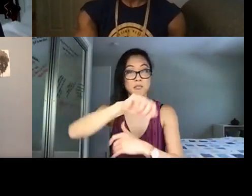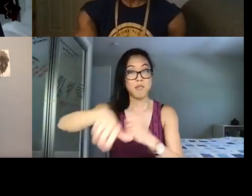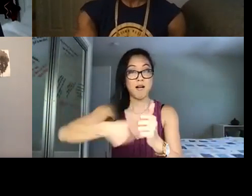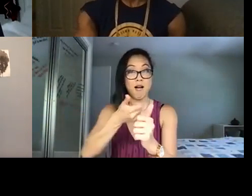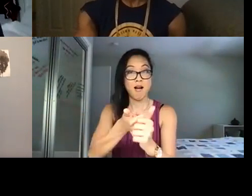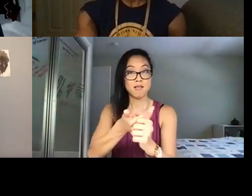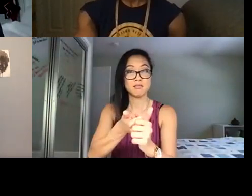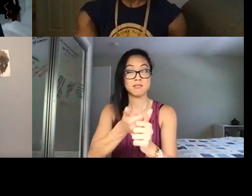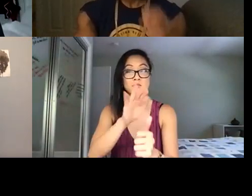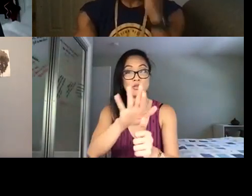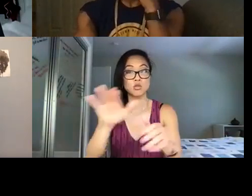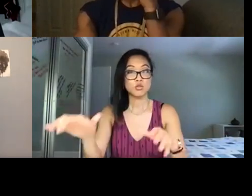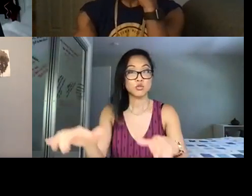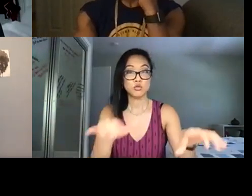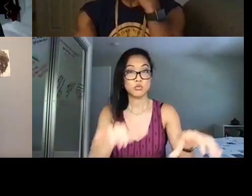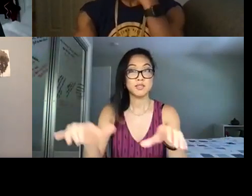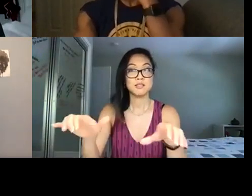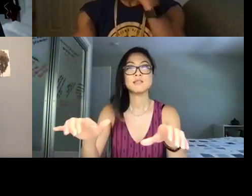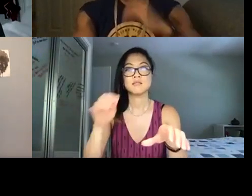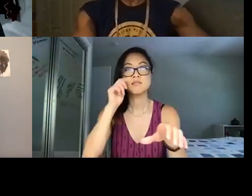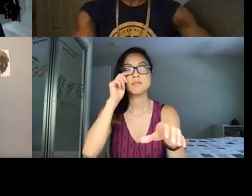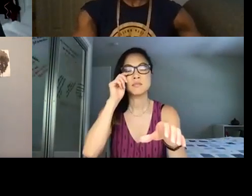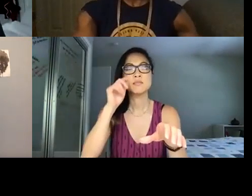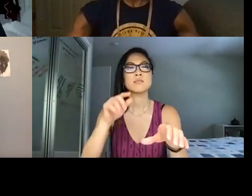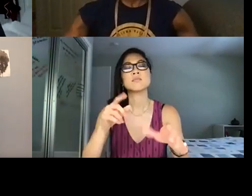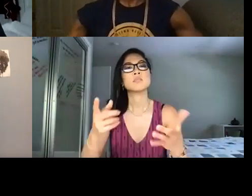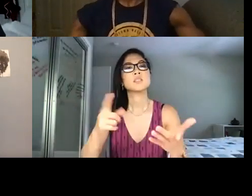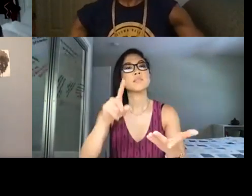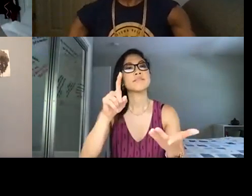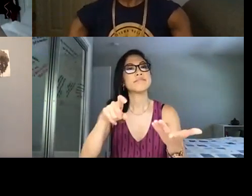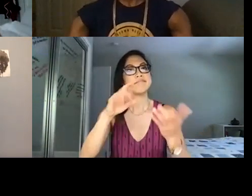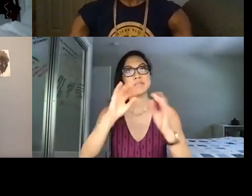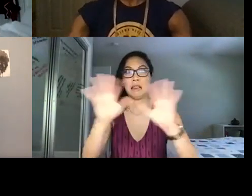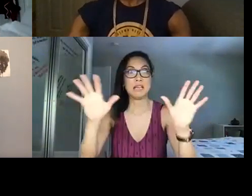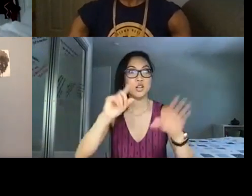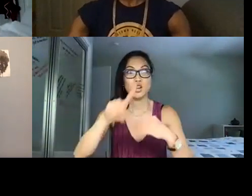I guess what moment you're processing. If you're pausing and grieving, then that's fine.